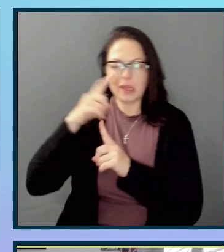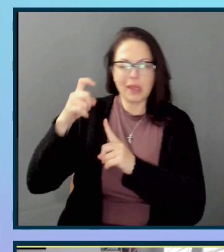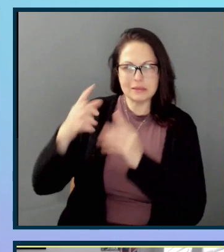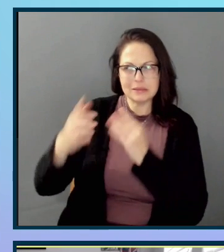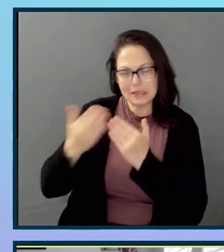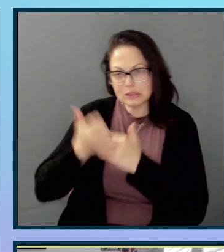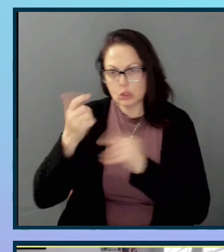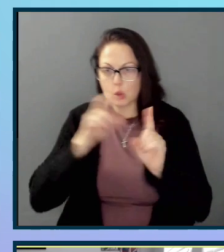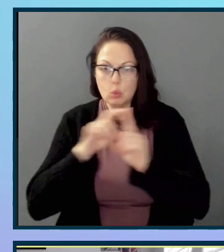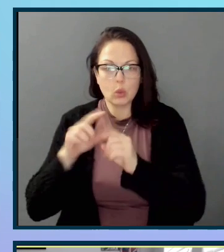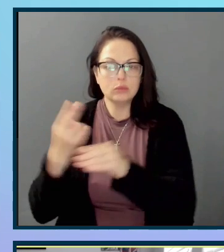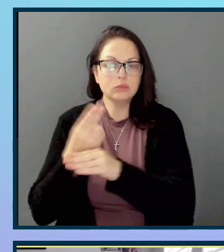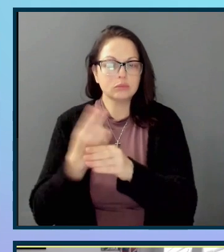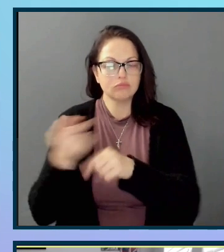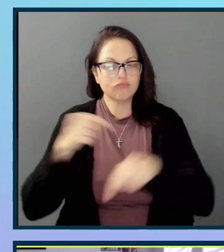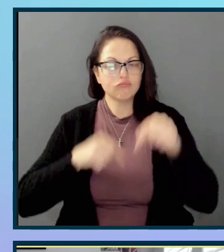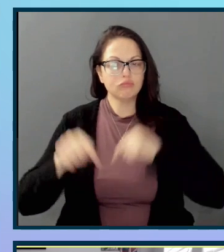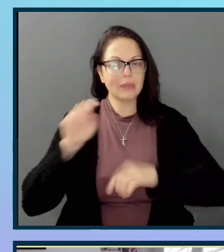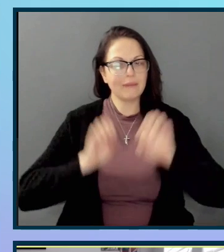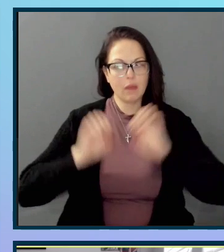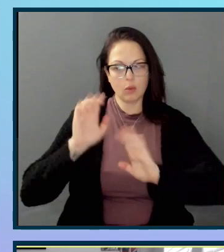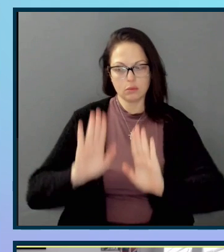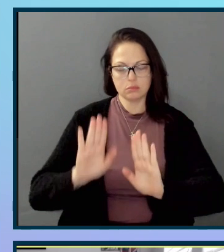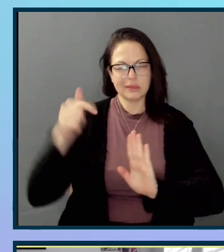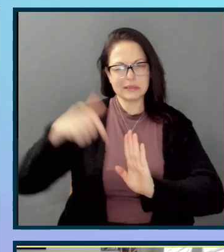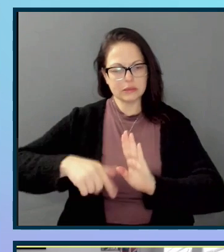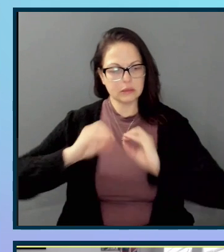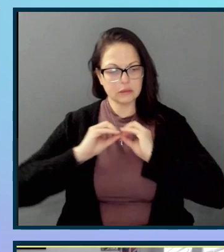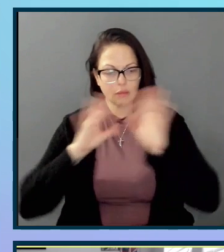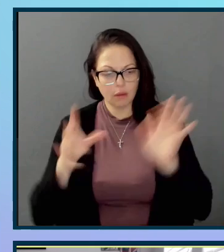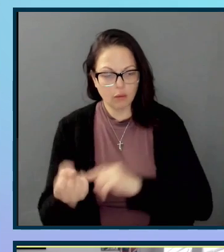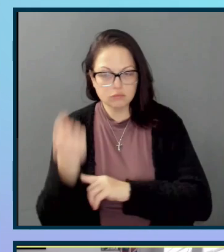start to step back and really evaluate, is this actually clear and understandable language?